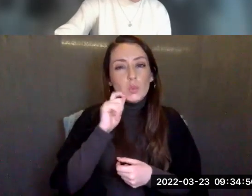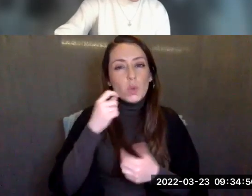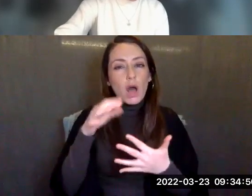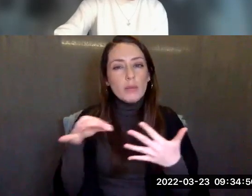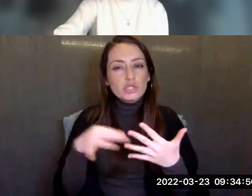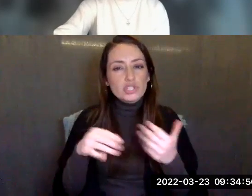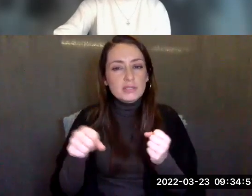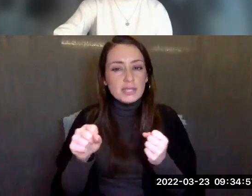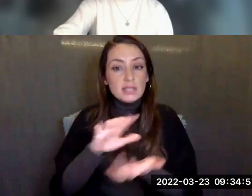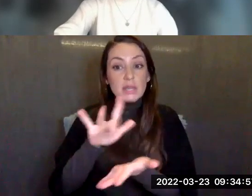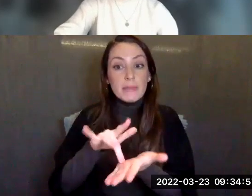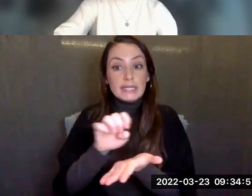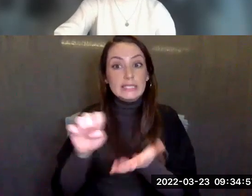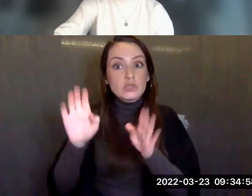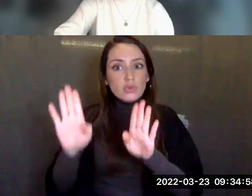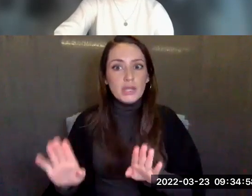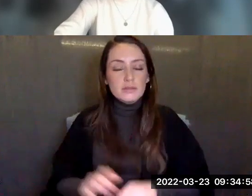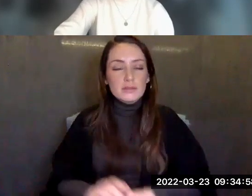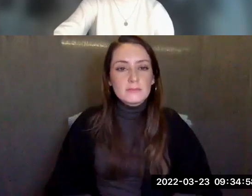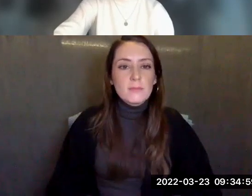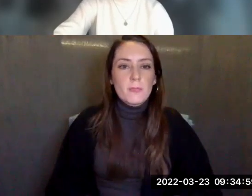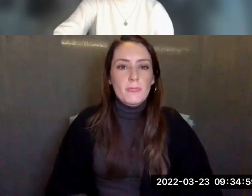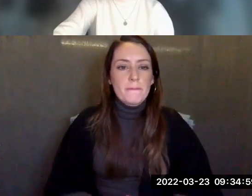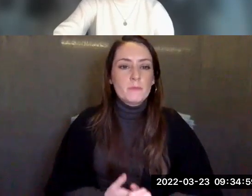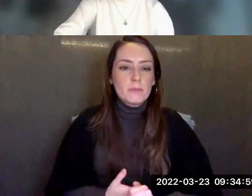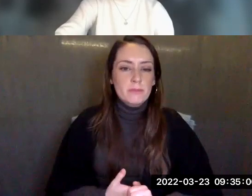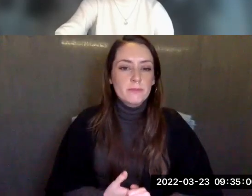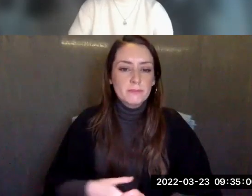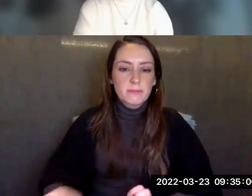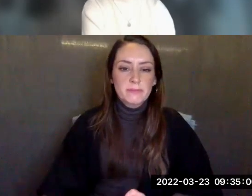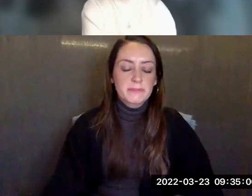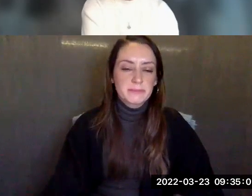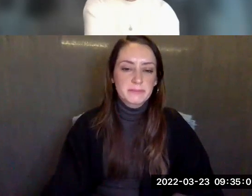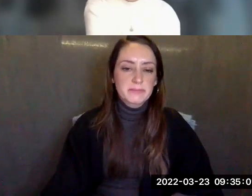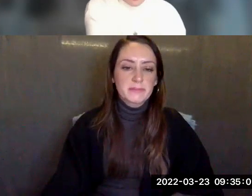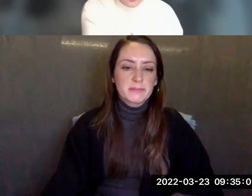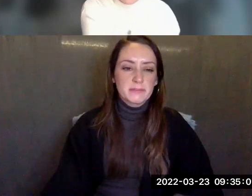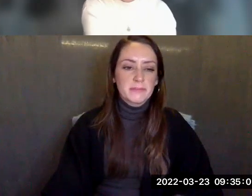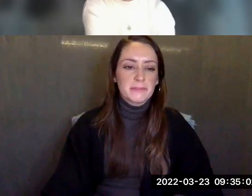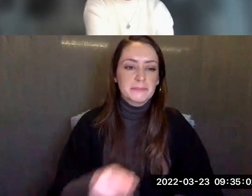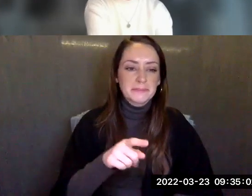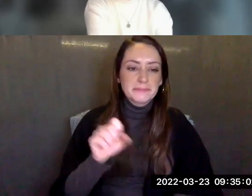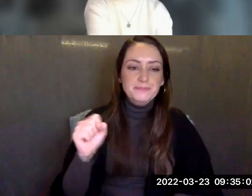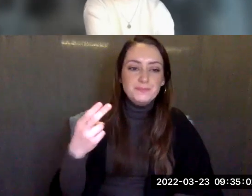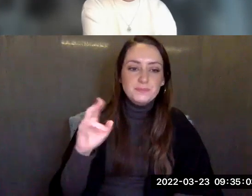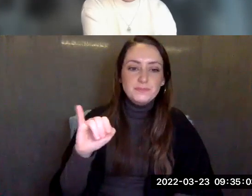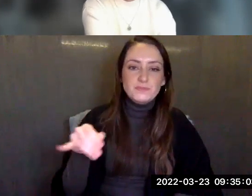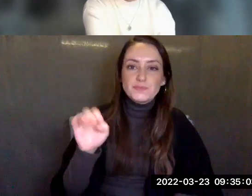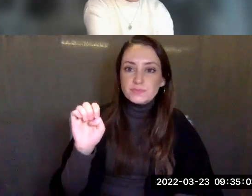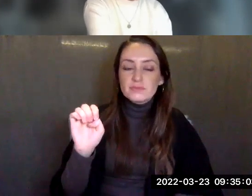The Middle East is great. I think I also want to have time.